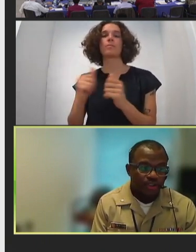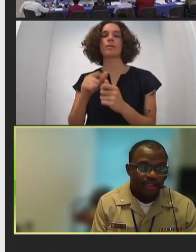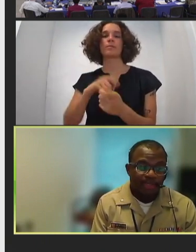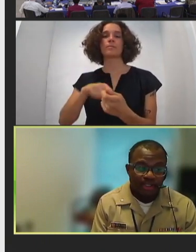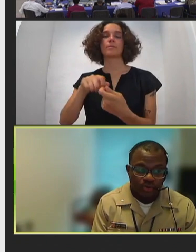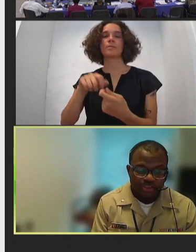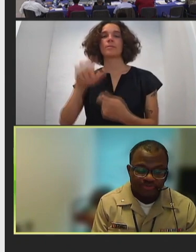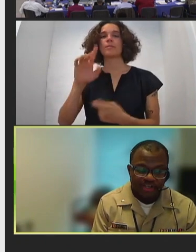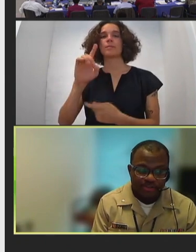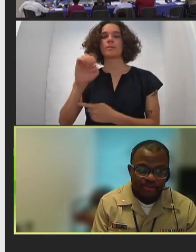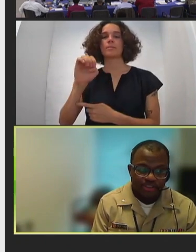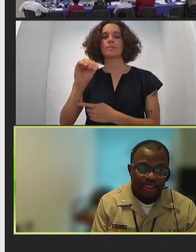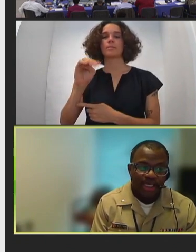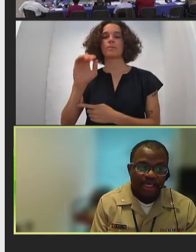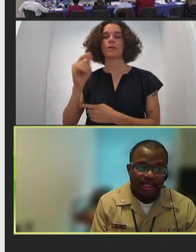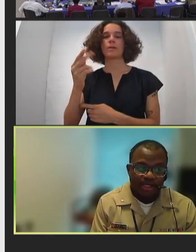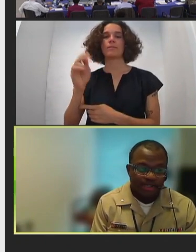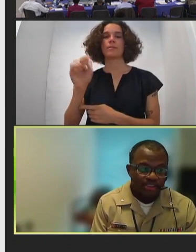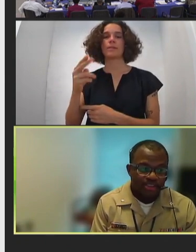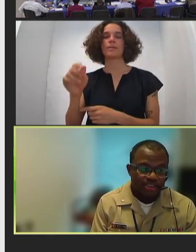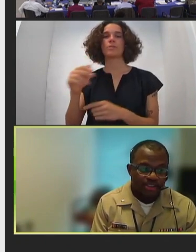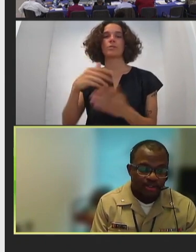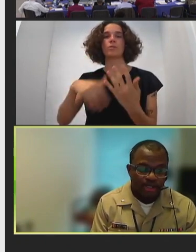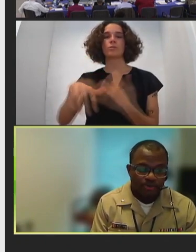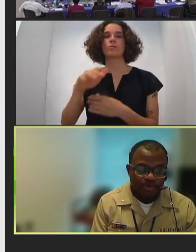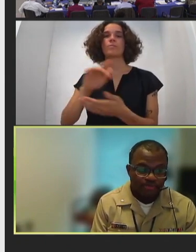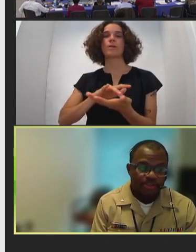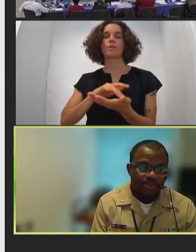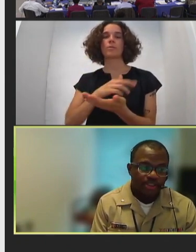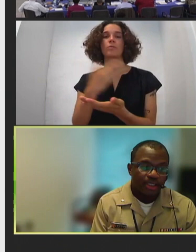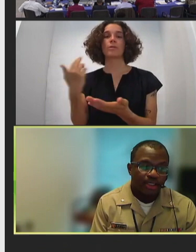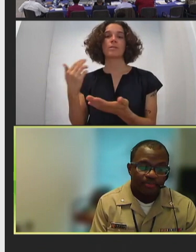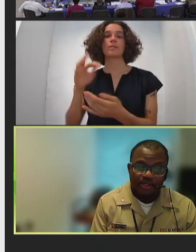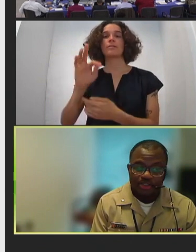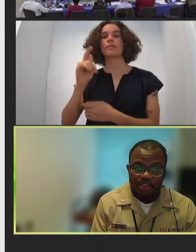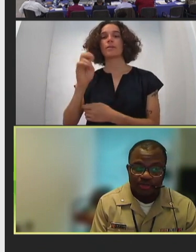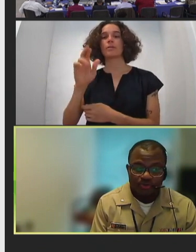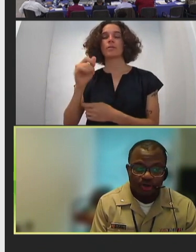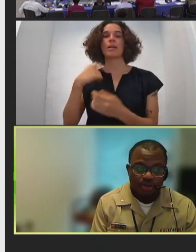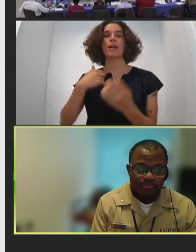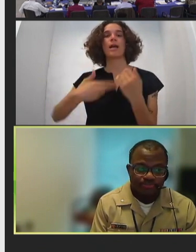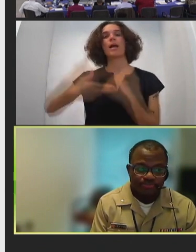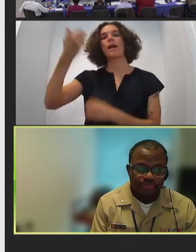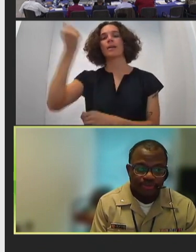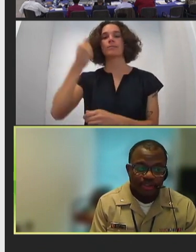and medical risk factors had higher incidence or higher prevalence compared to the overall.